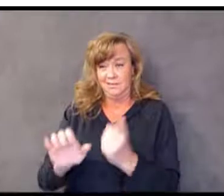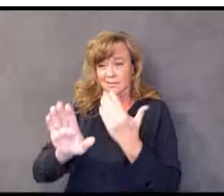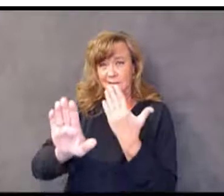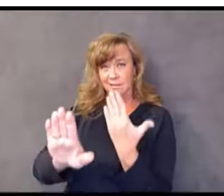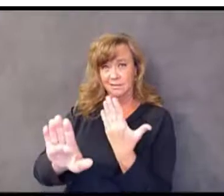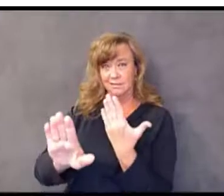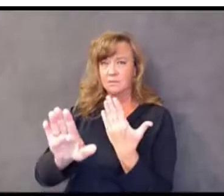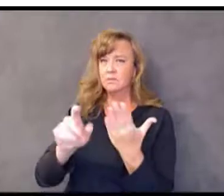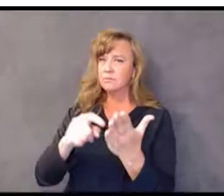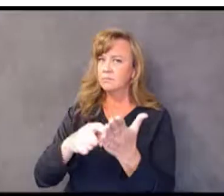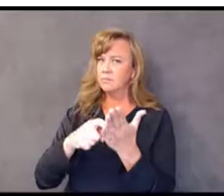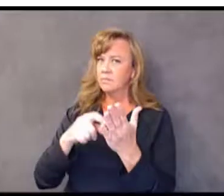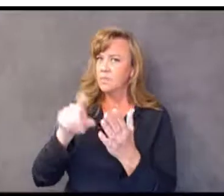support.